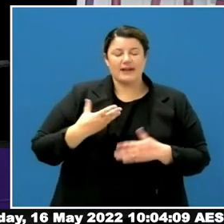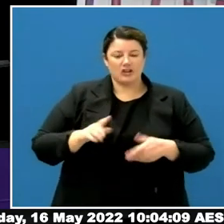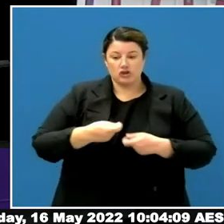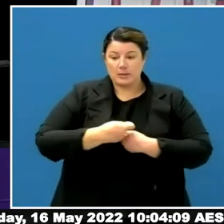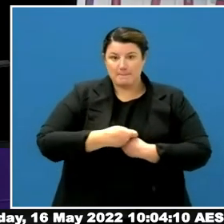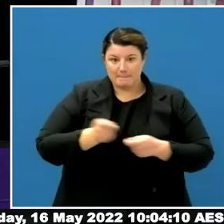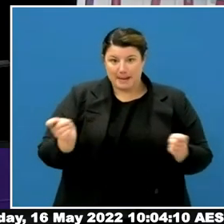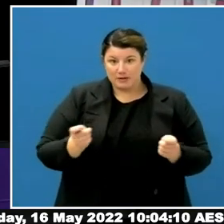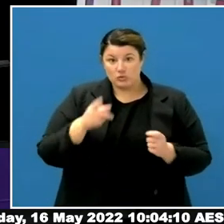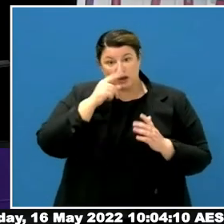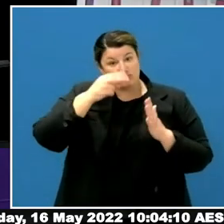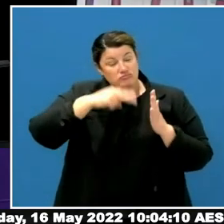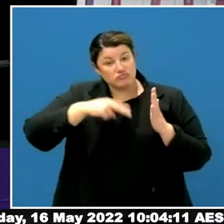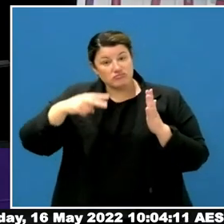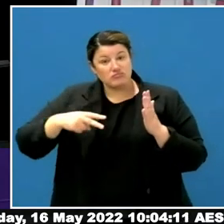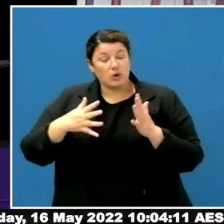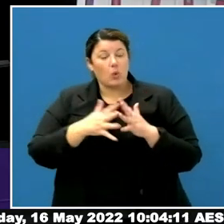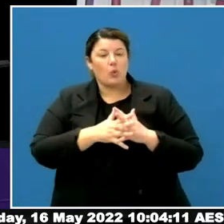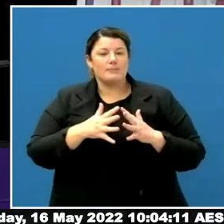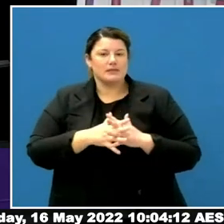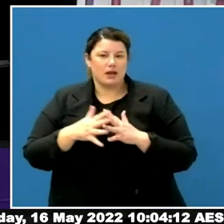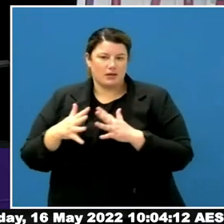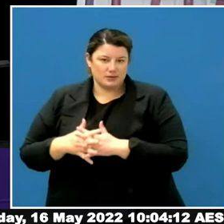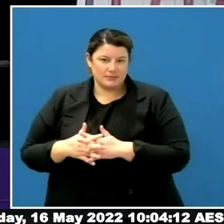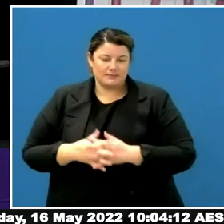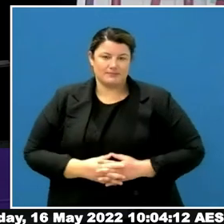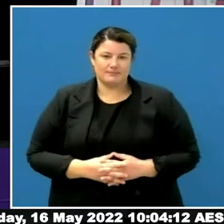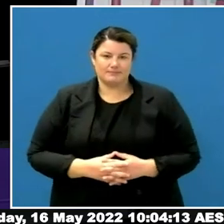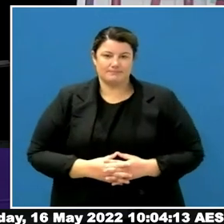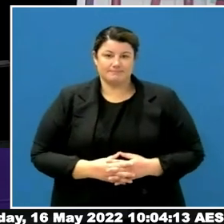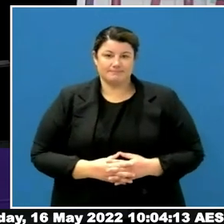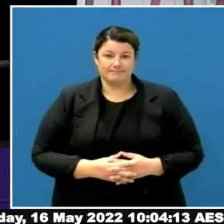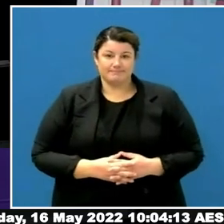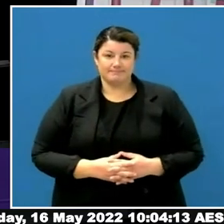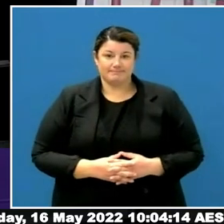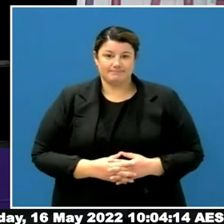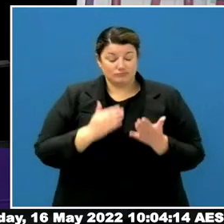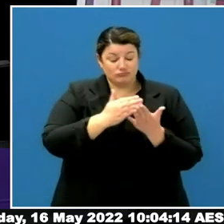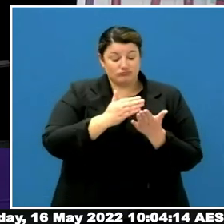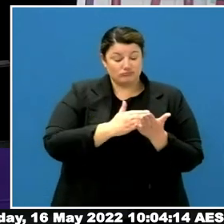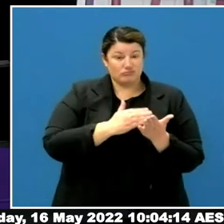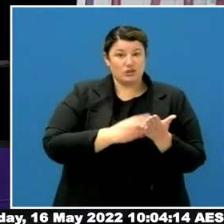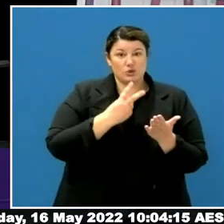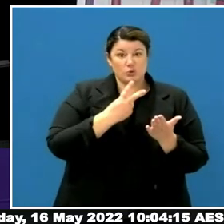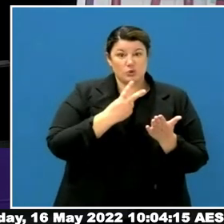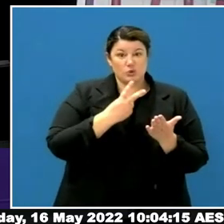on the website. The report makes 24 findings about Sunnyfield's conduct, practices and